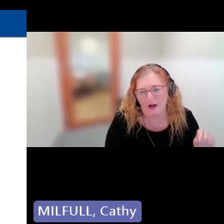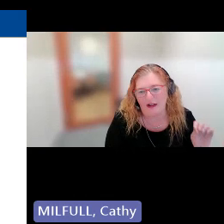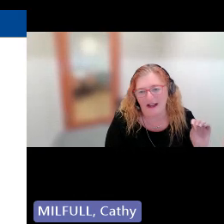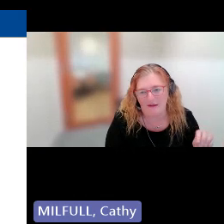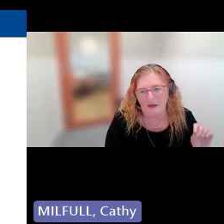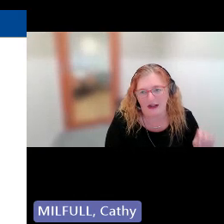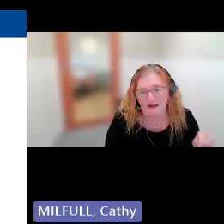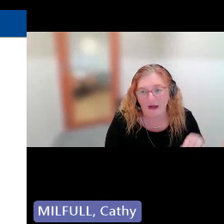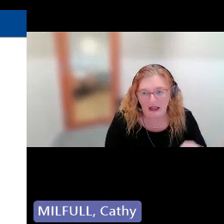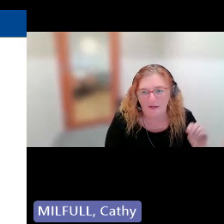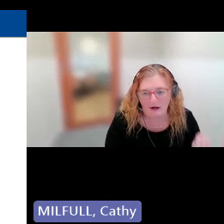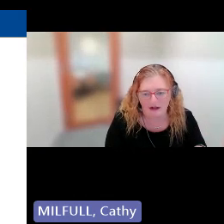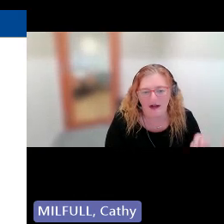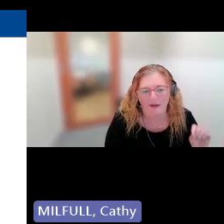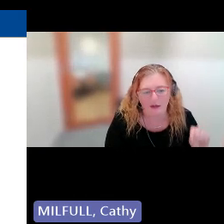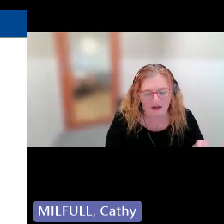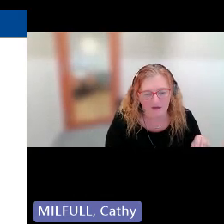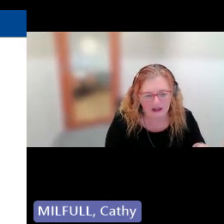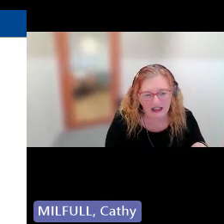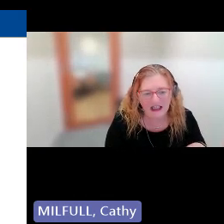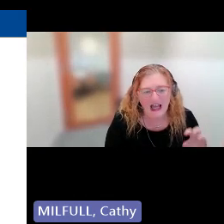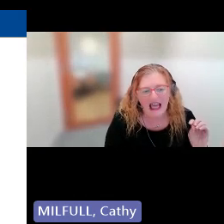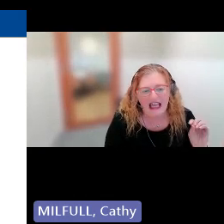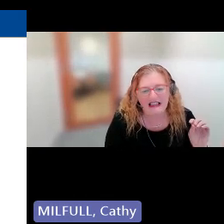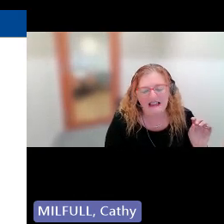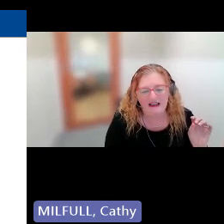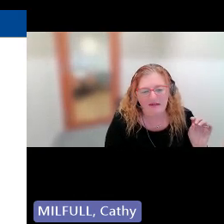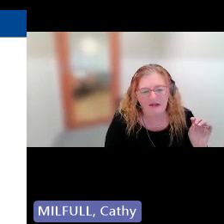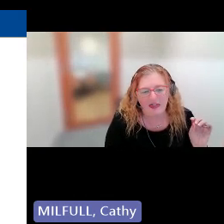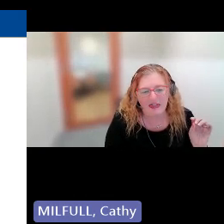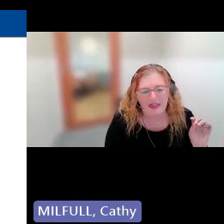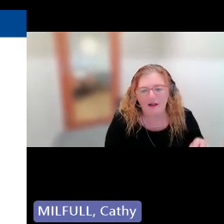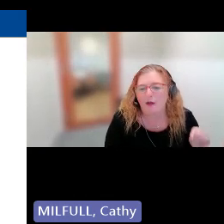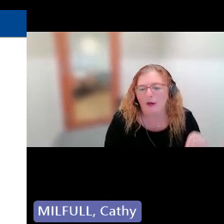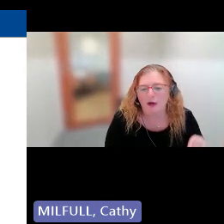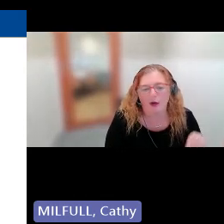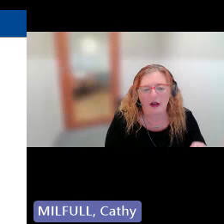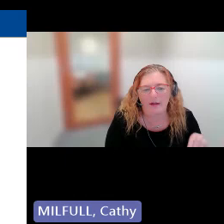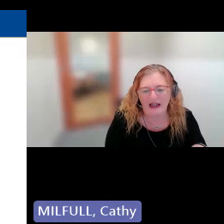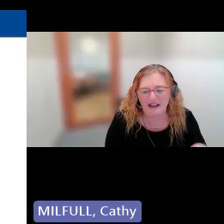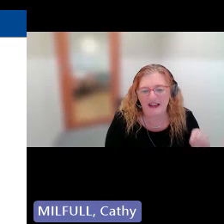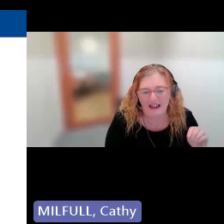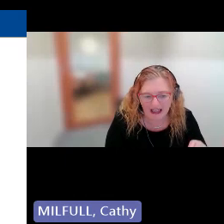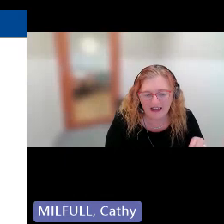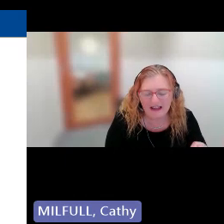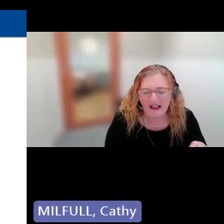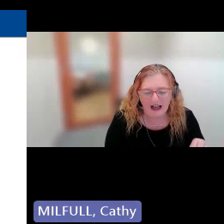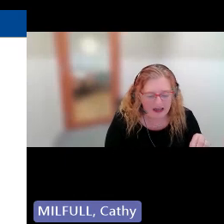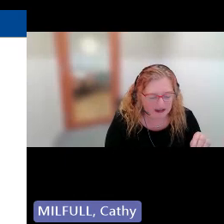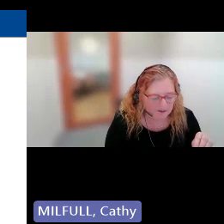the MPS Program specifically and that's what we'll talk about today.